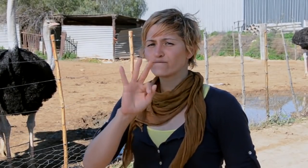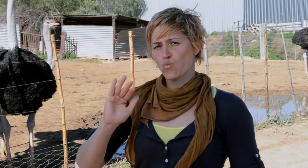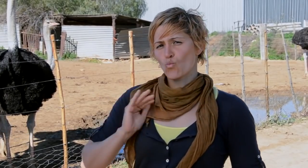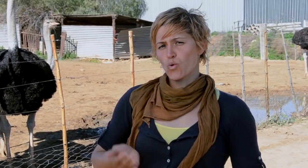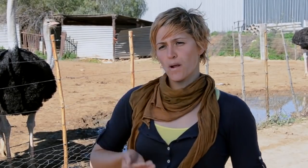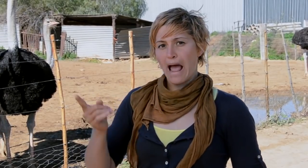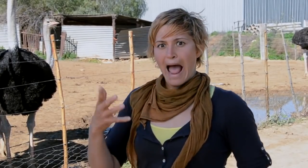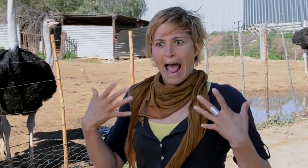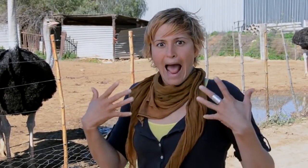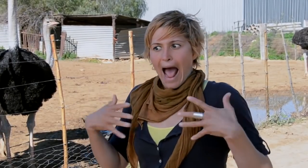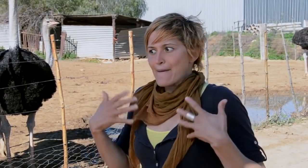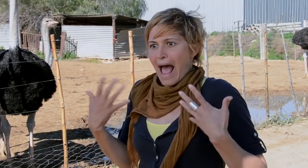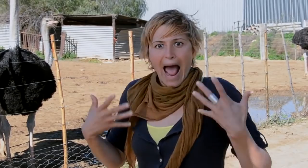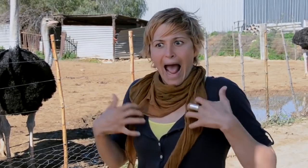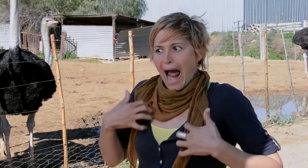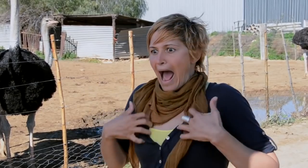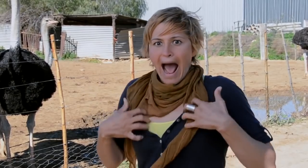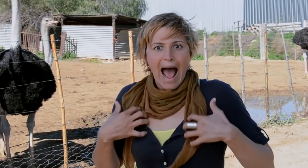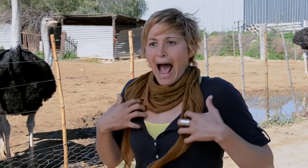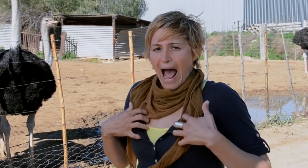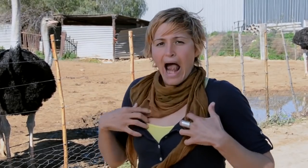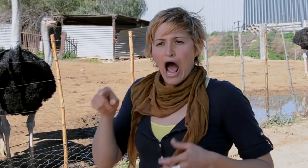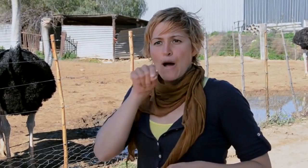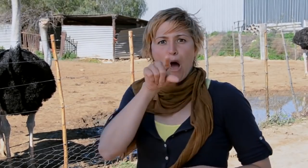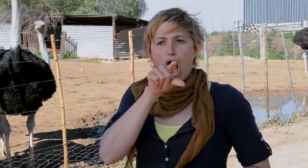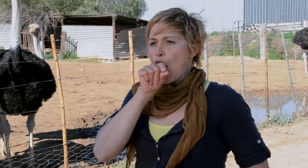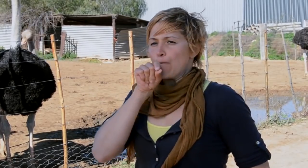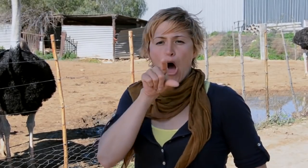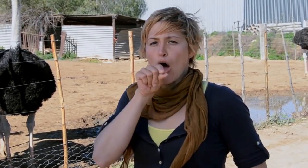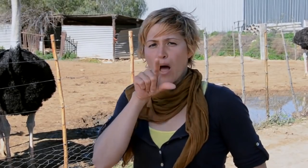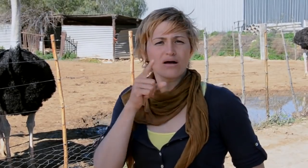When the female is happy or excited, they